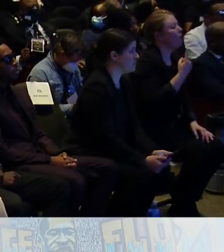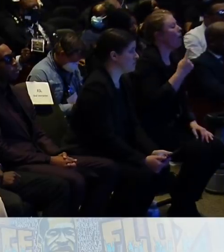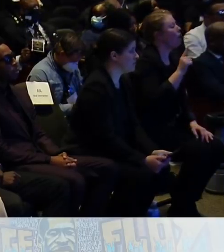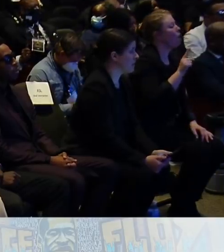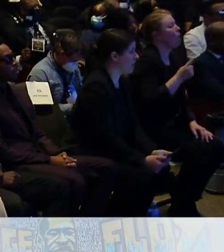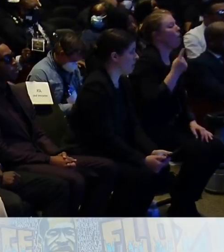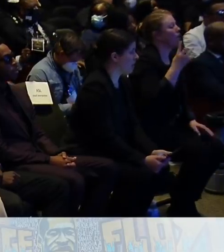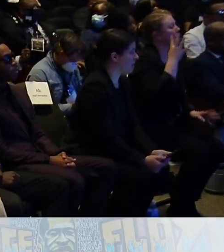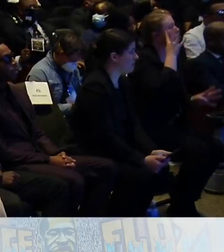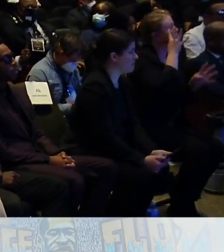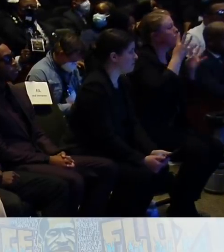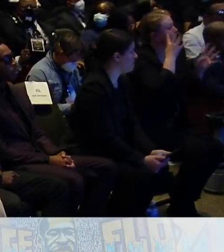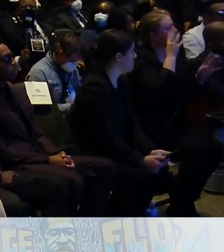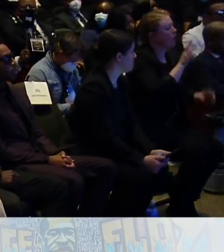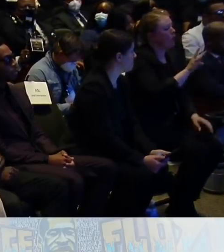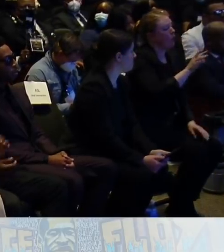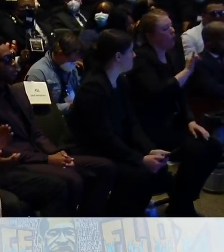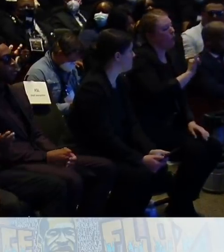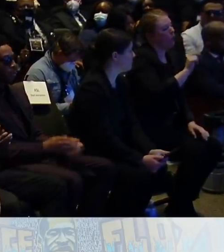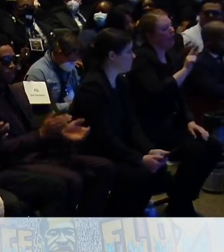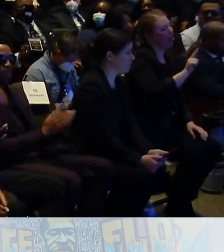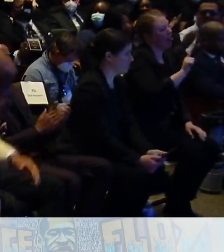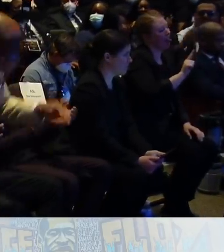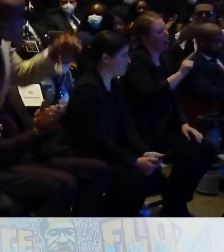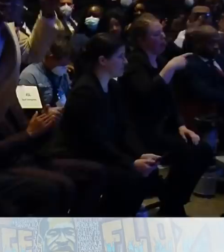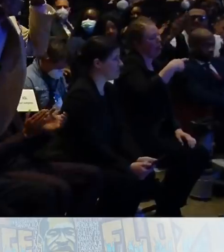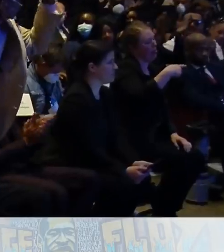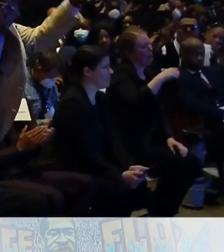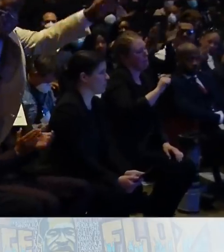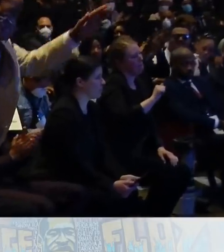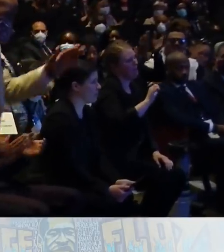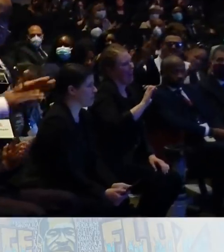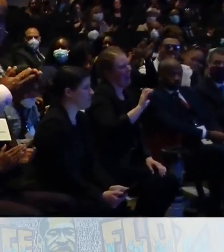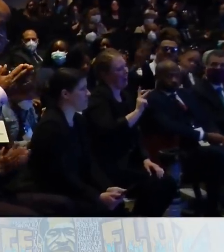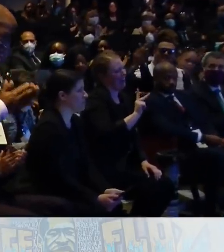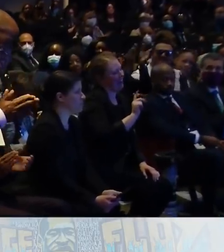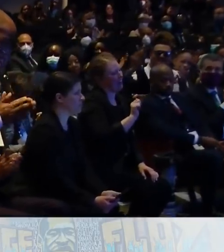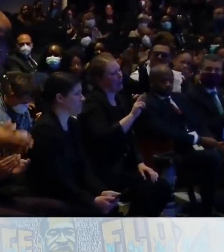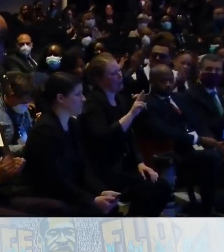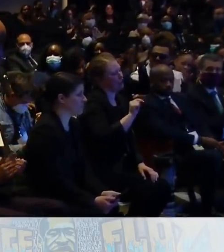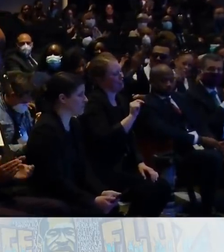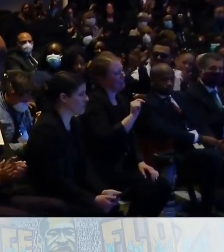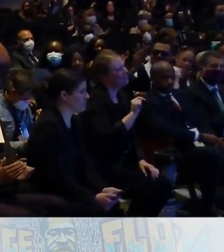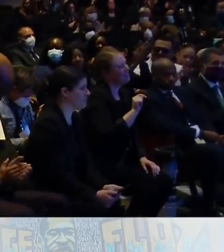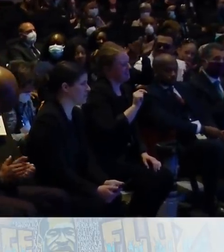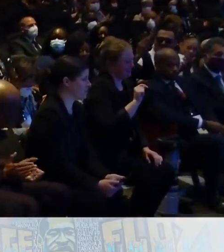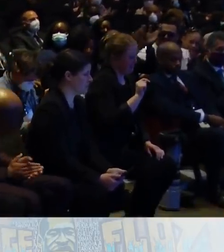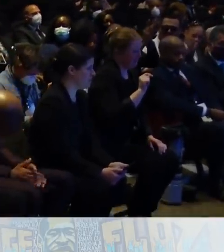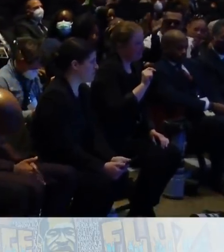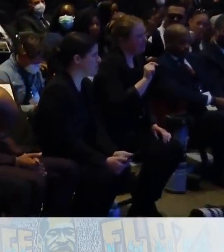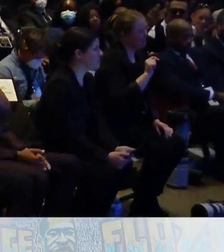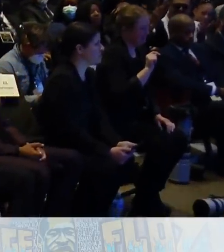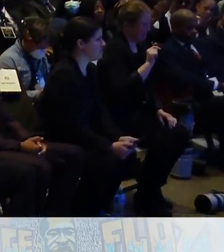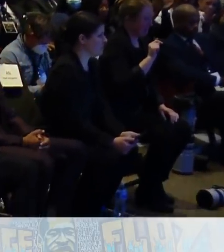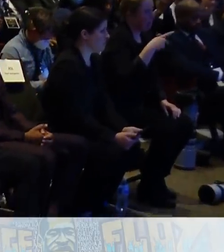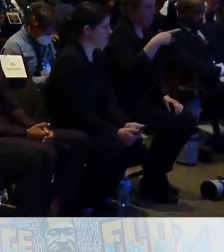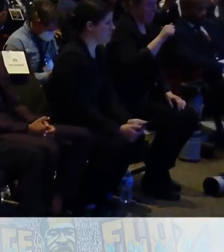EXTRAORDINARY ACTIVIST IN HIS OWN RIGHT. MASTER P THE ONE AND ONLY CREATIVE